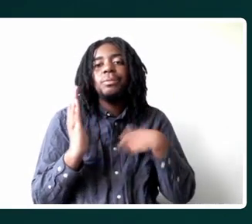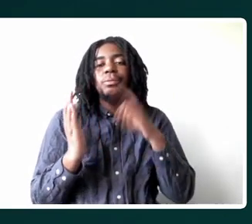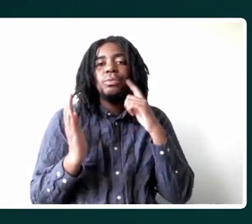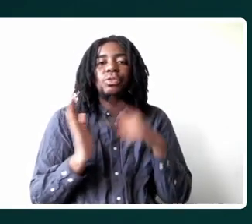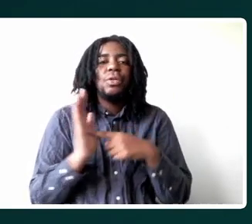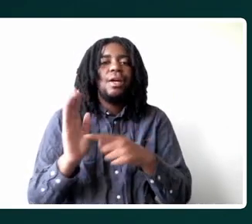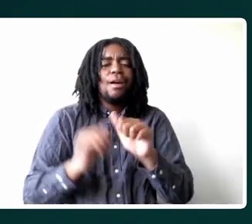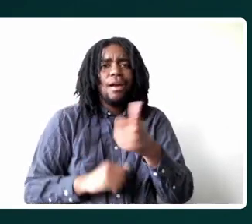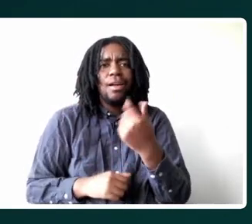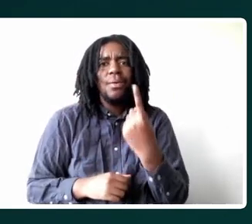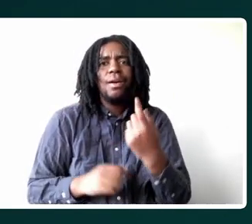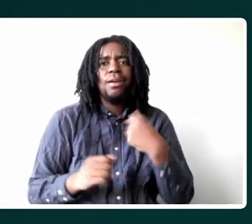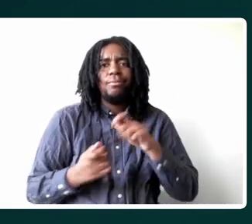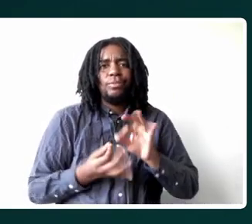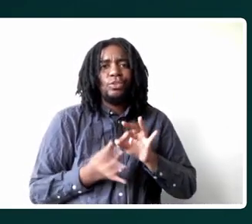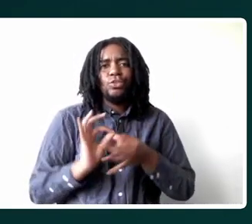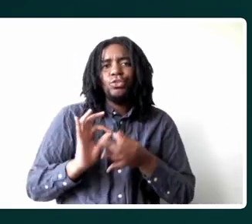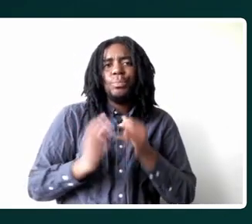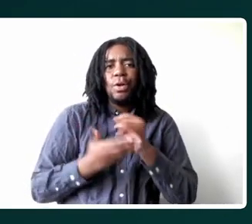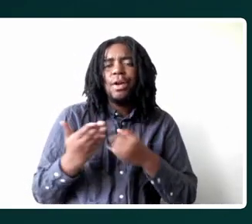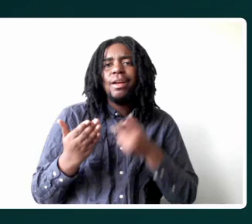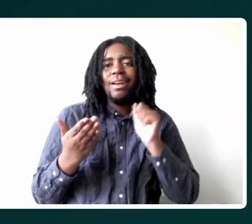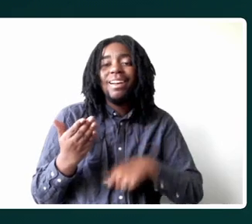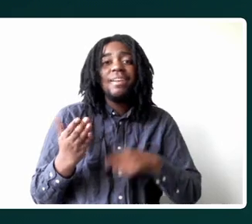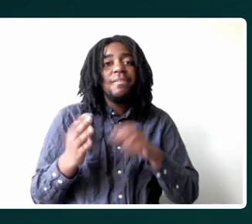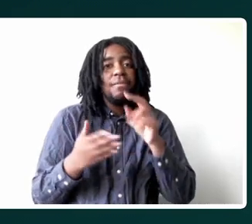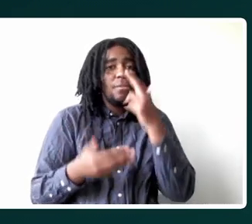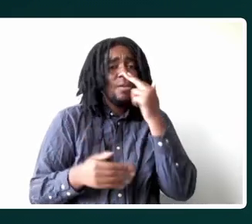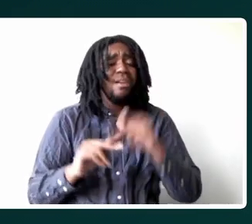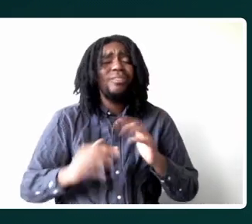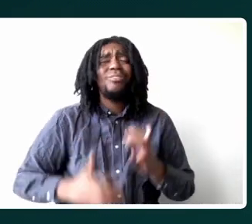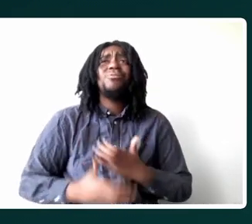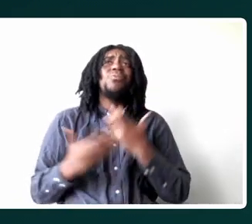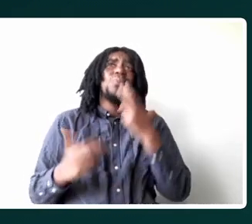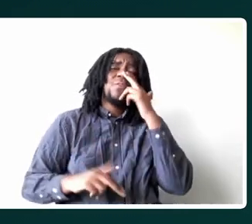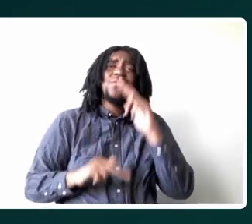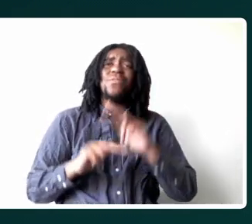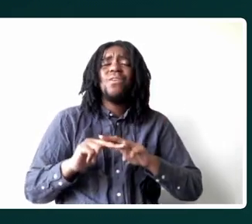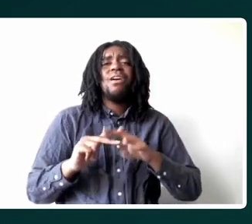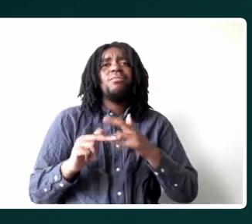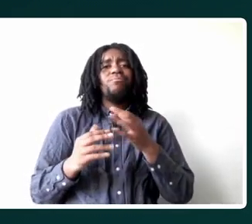and it can be fun. We have so much fun talking about art with these participants. We perceive